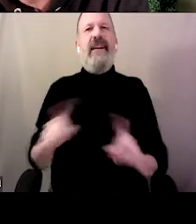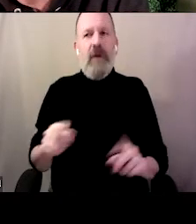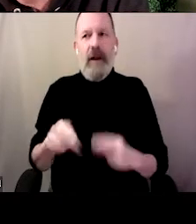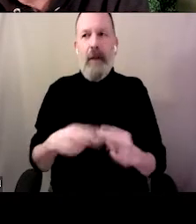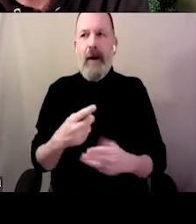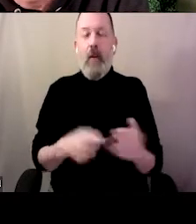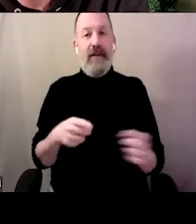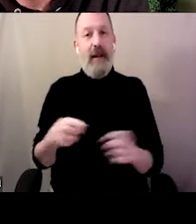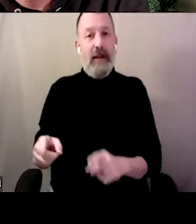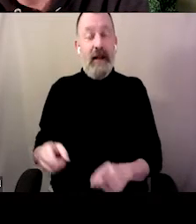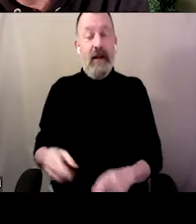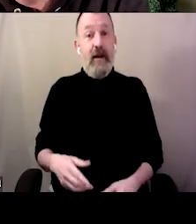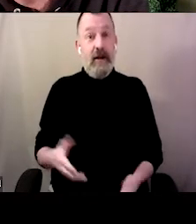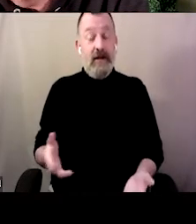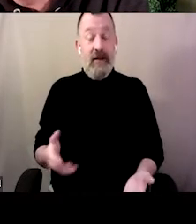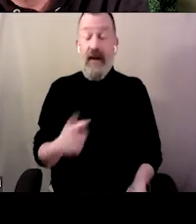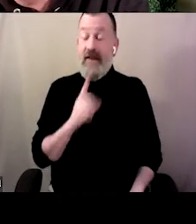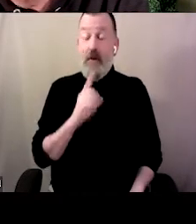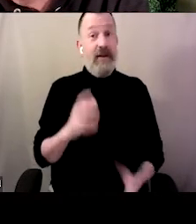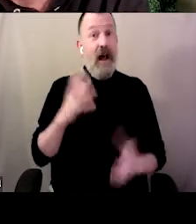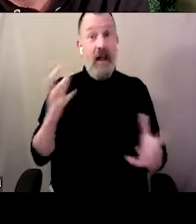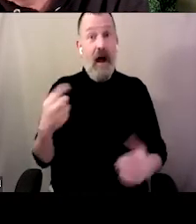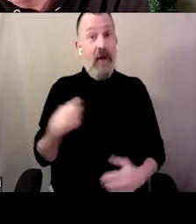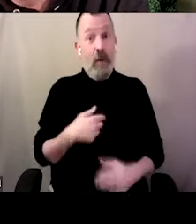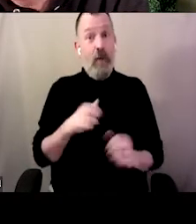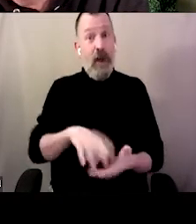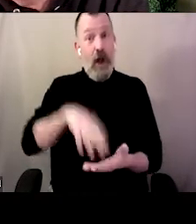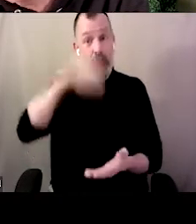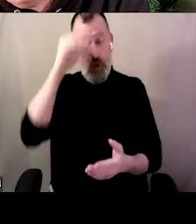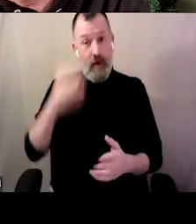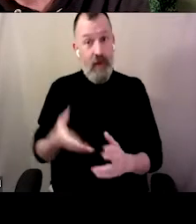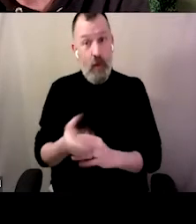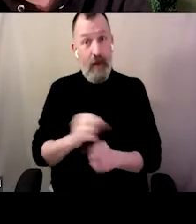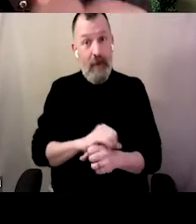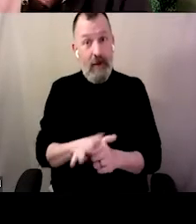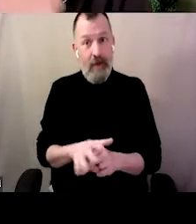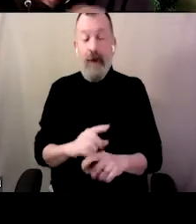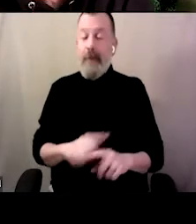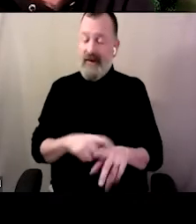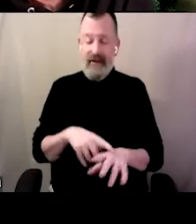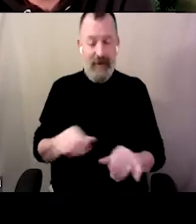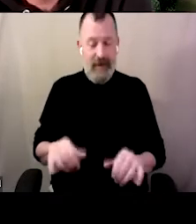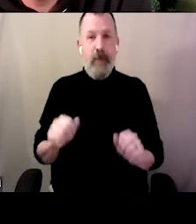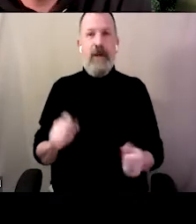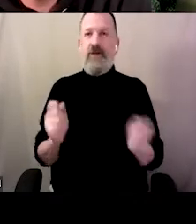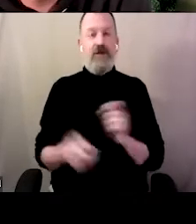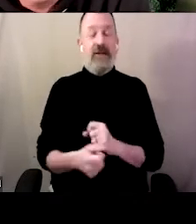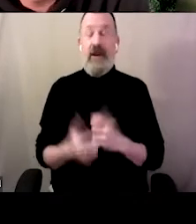realize there's an awful lot we can learn out of a pandemic, but there's also an awful lot. We need to change. So, so I'll ask I'll ask you guys an interesting question.